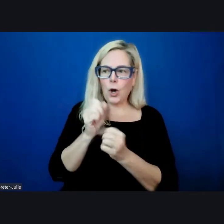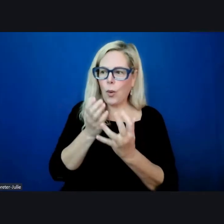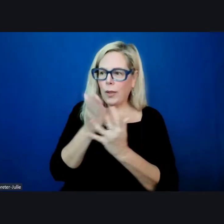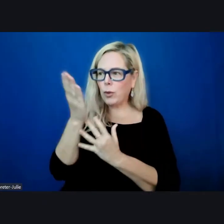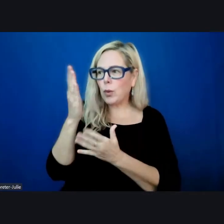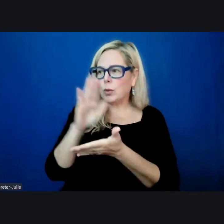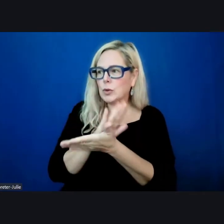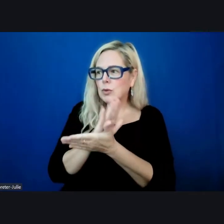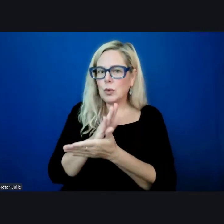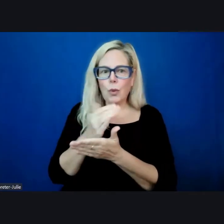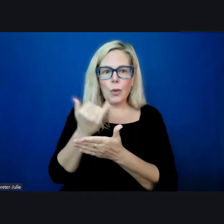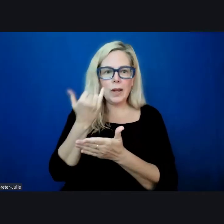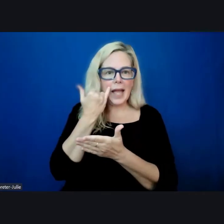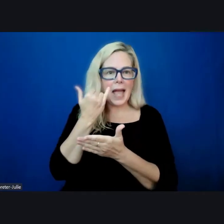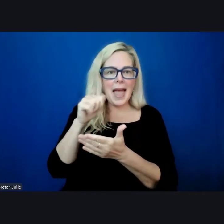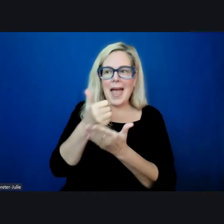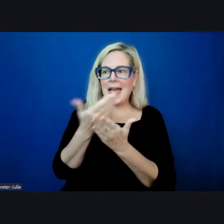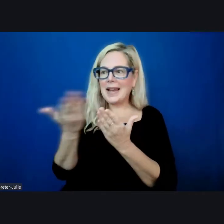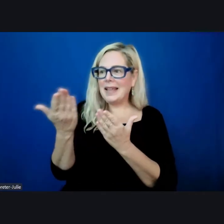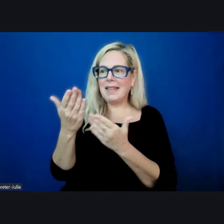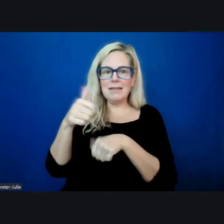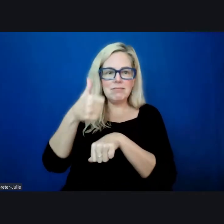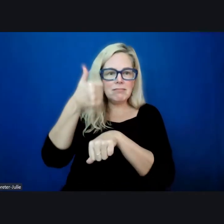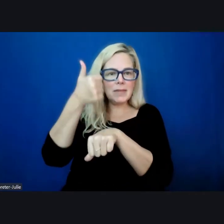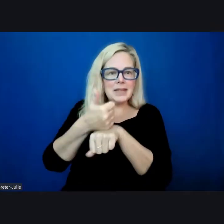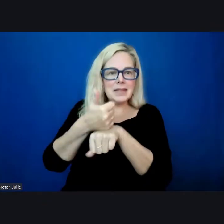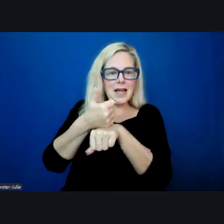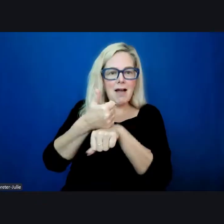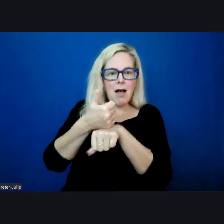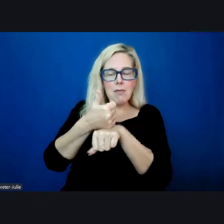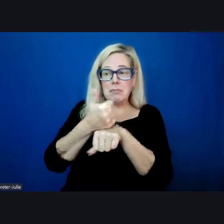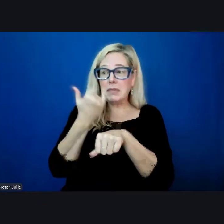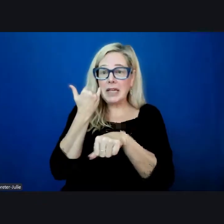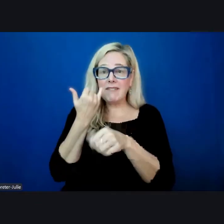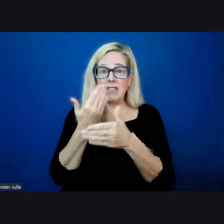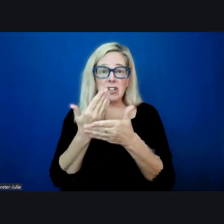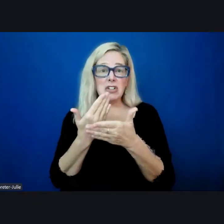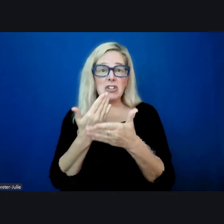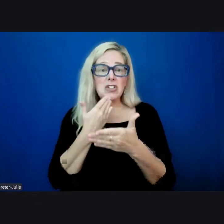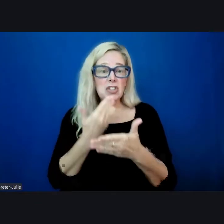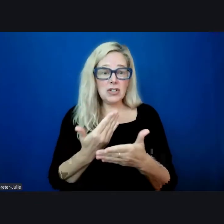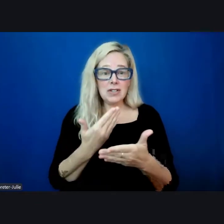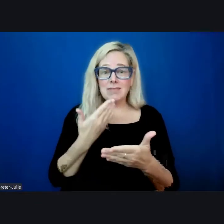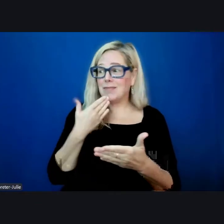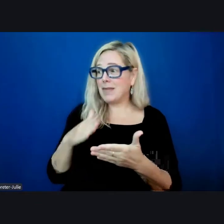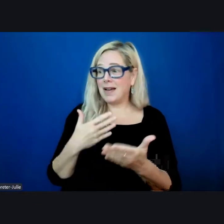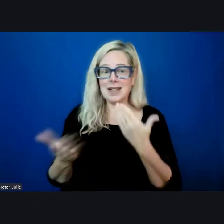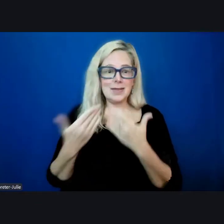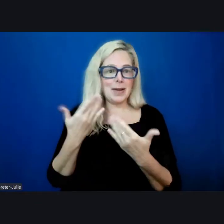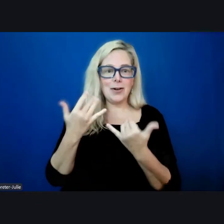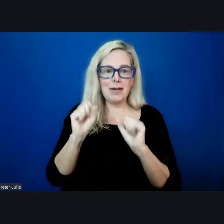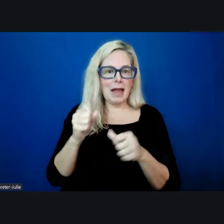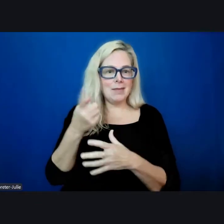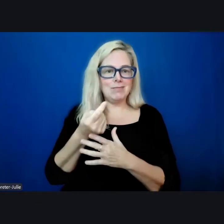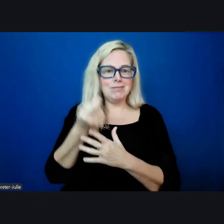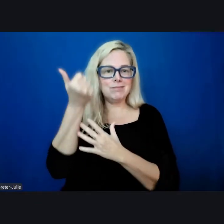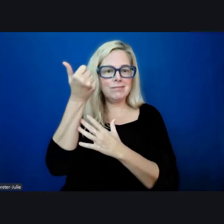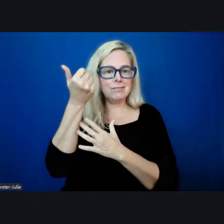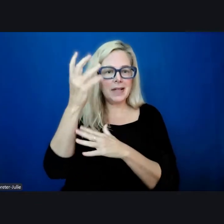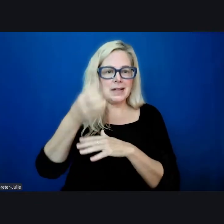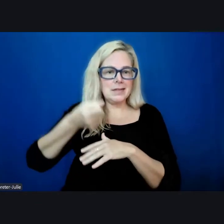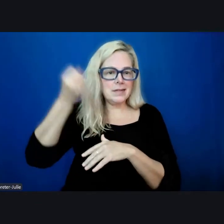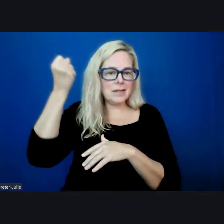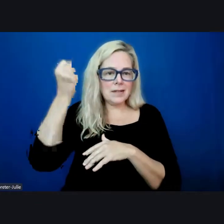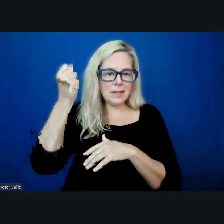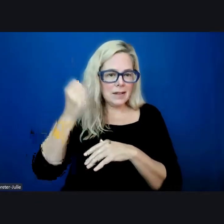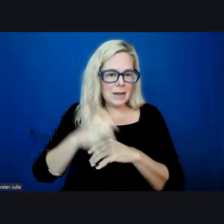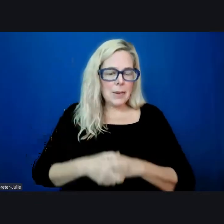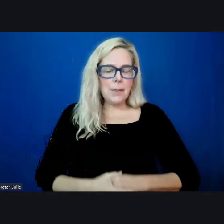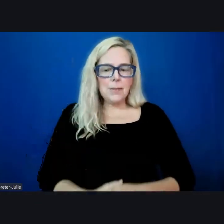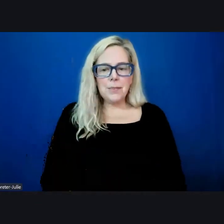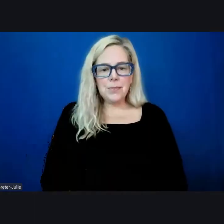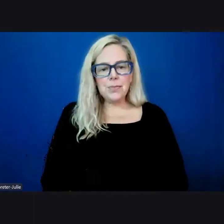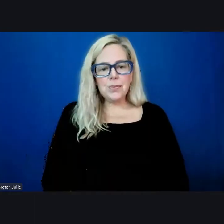even if they're good, they can take away. Um so um office of the civil rights offices and